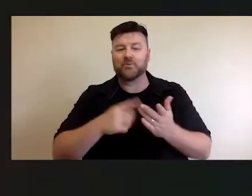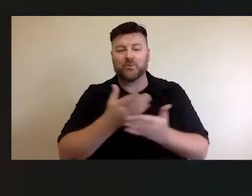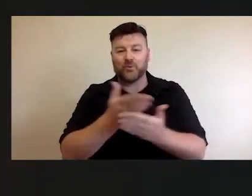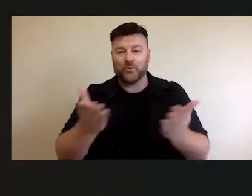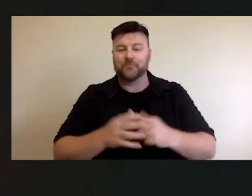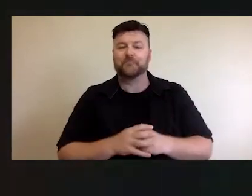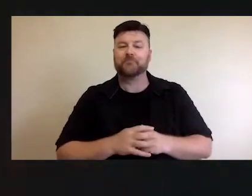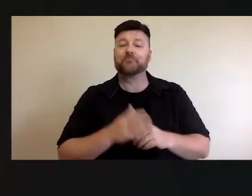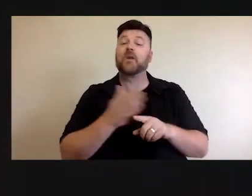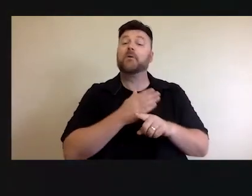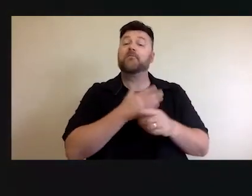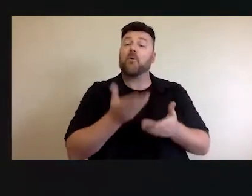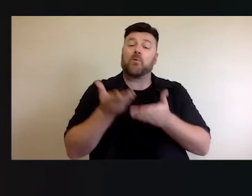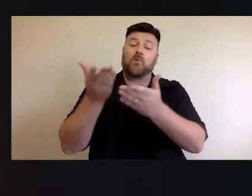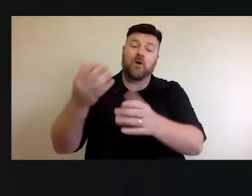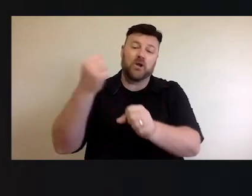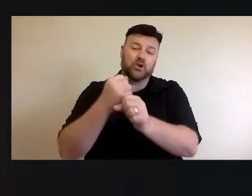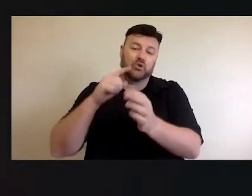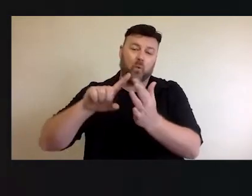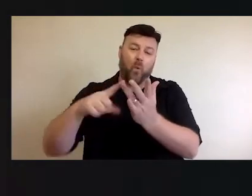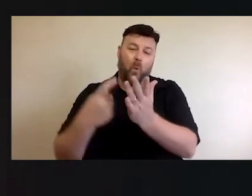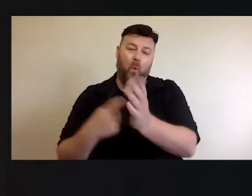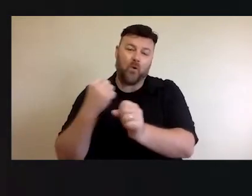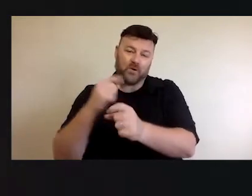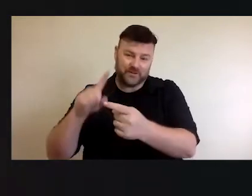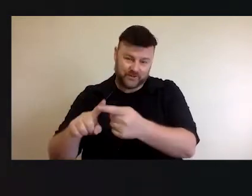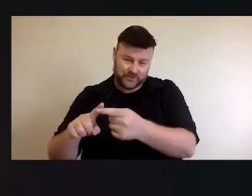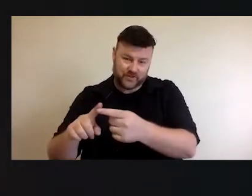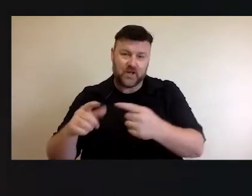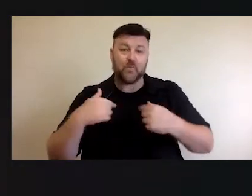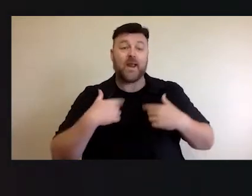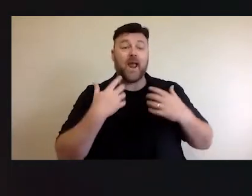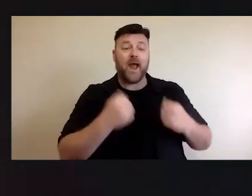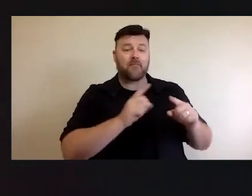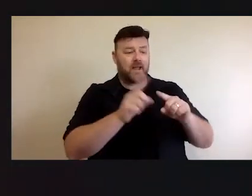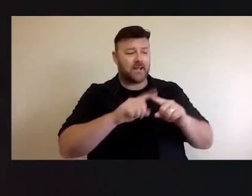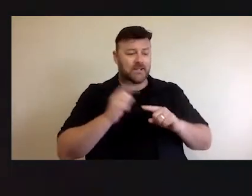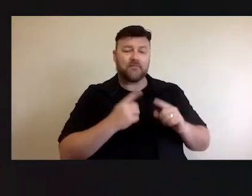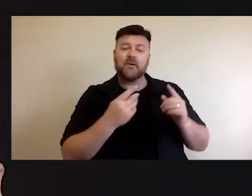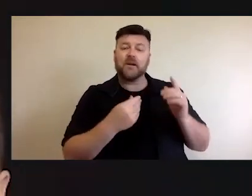quick reminder that a range of Australia Council funding opportunities are currently open.